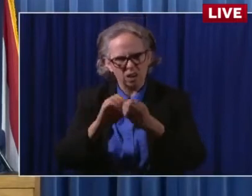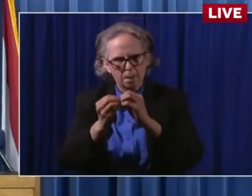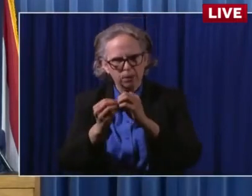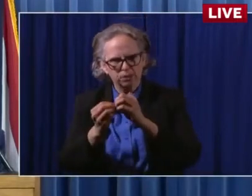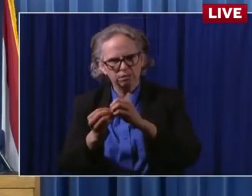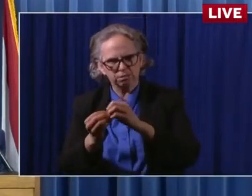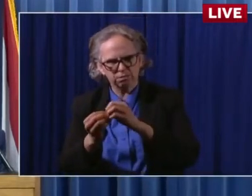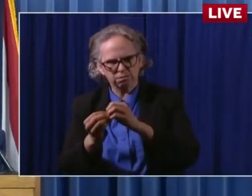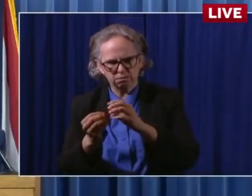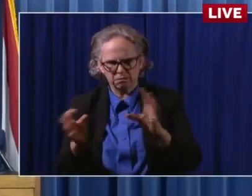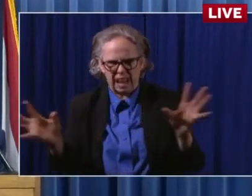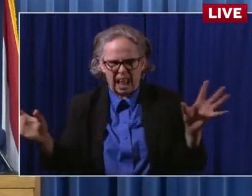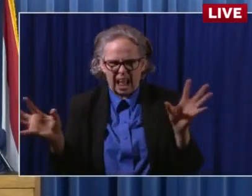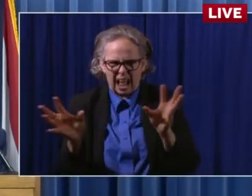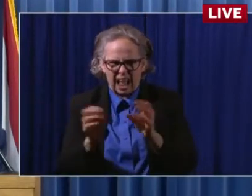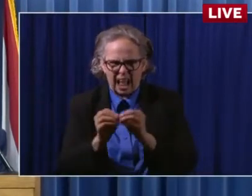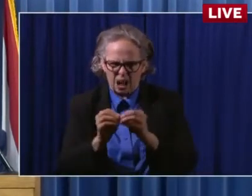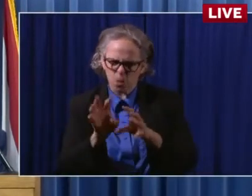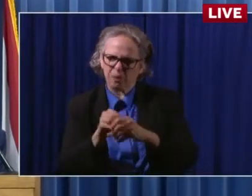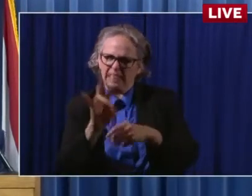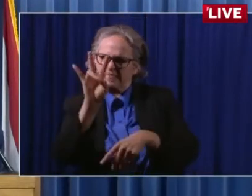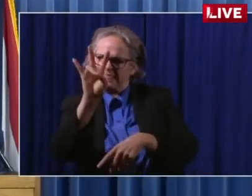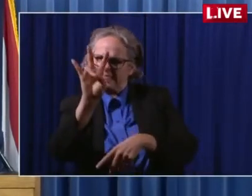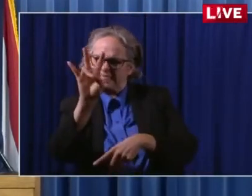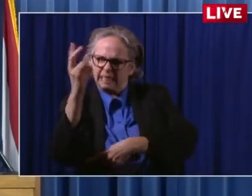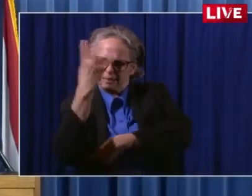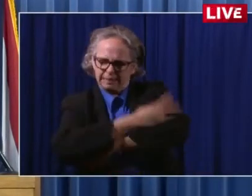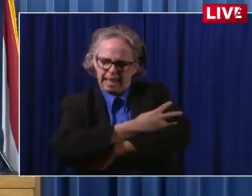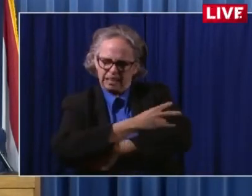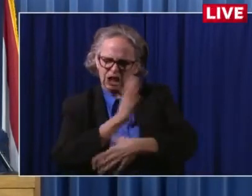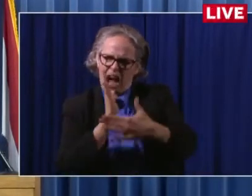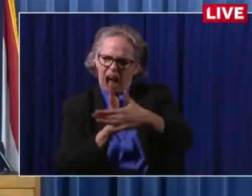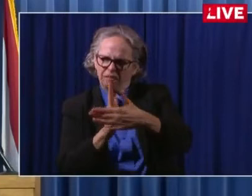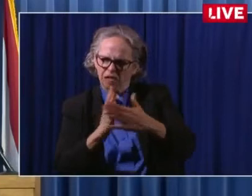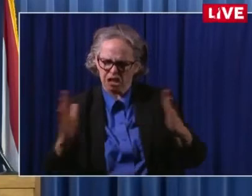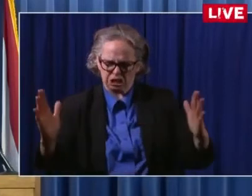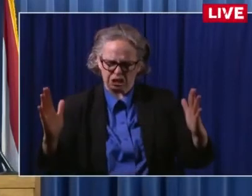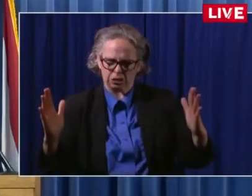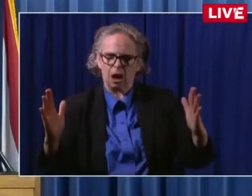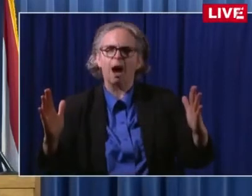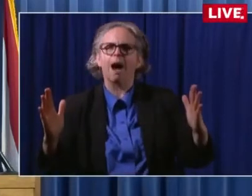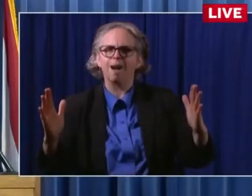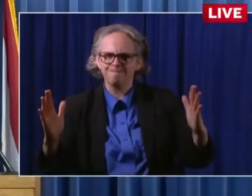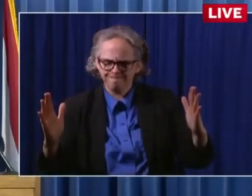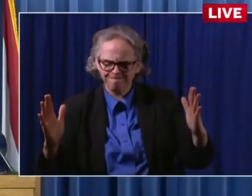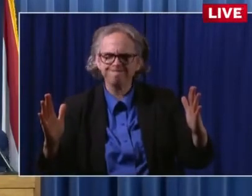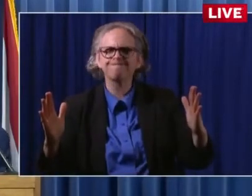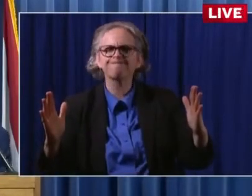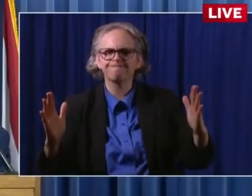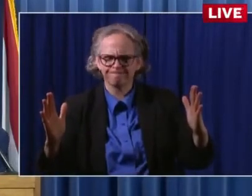SO THE MOST IMPORTANT THING IS REALLY TO LOOK AT THIS IN A SEVEN-DAY AVERAGE.